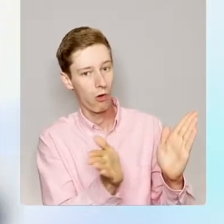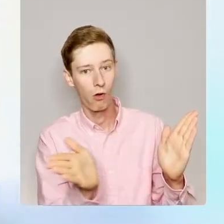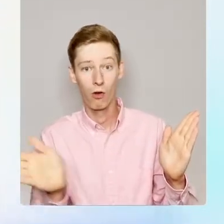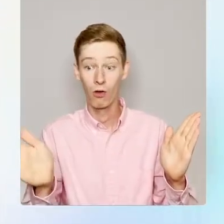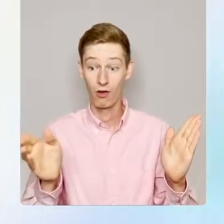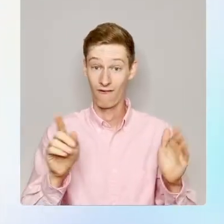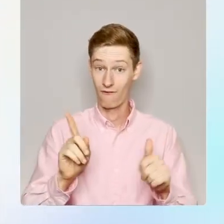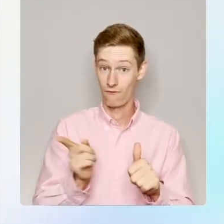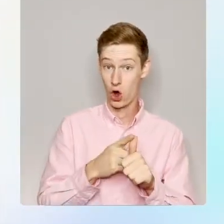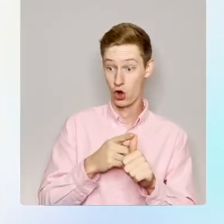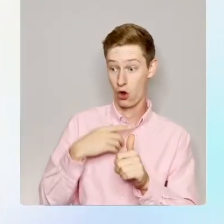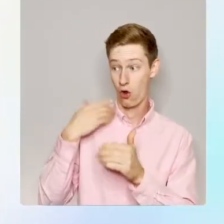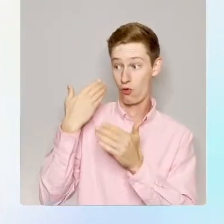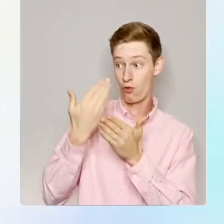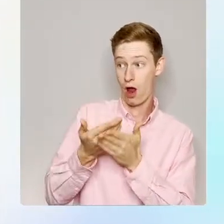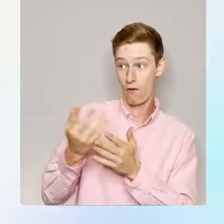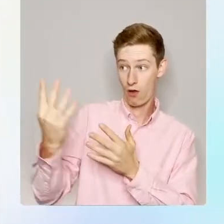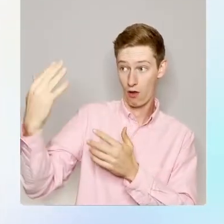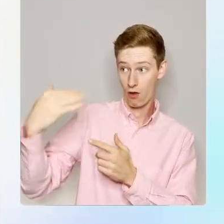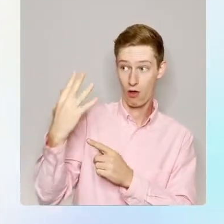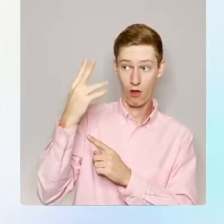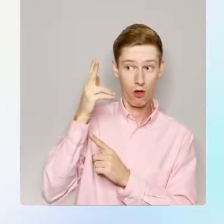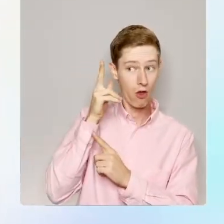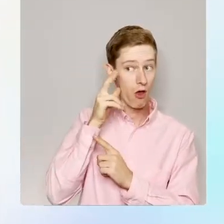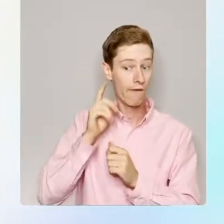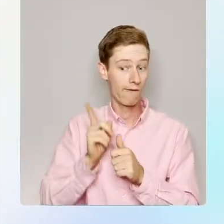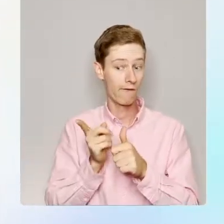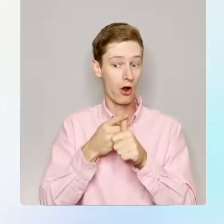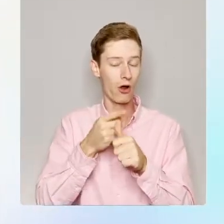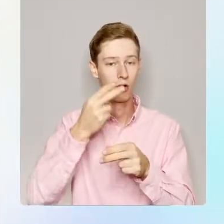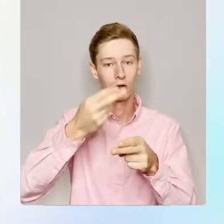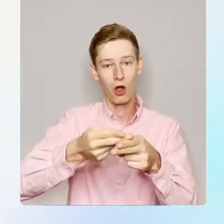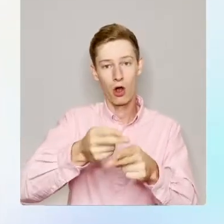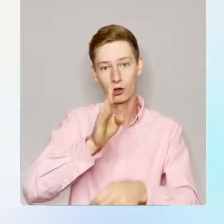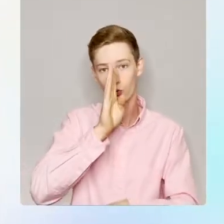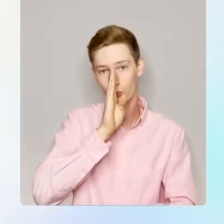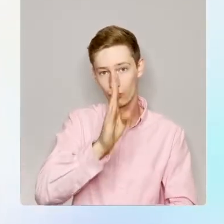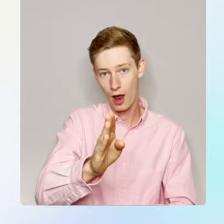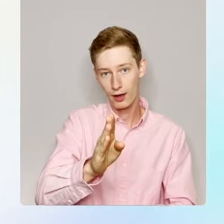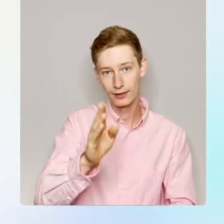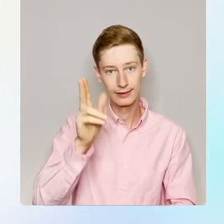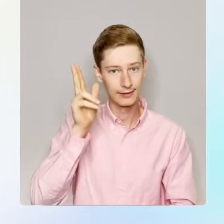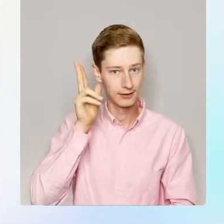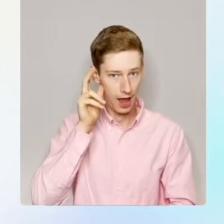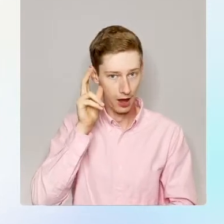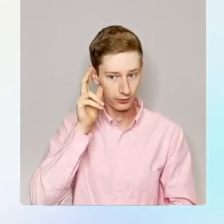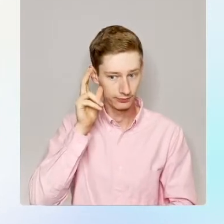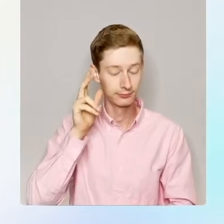We call the waves that arrive first the Direct sound, since they travel in a direct path to our ears.